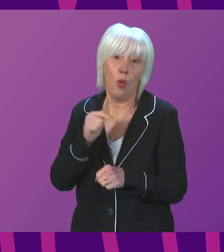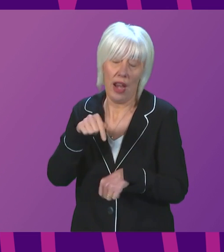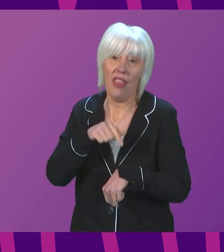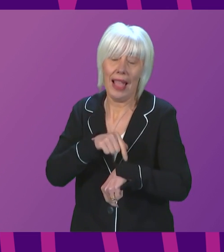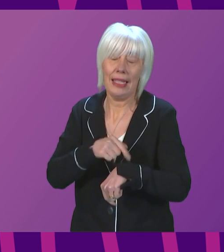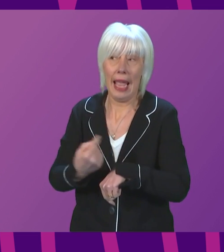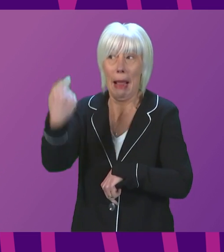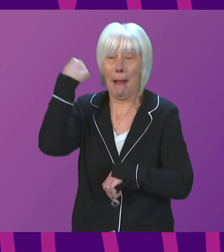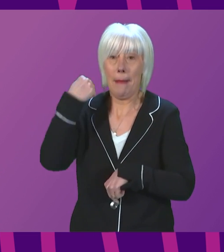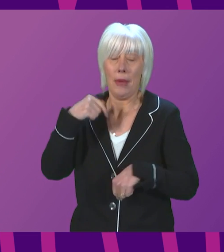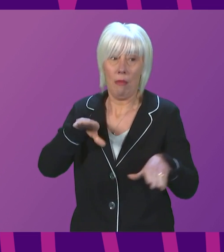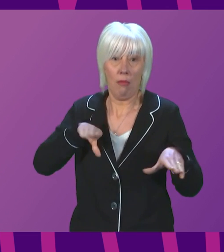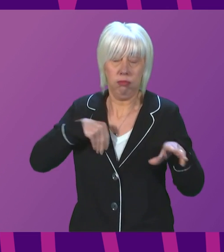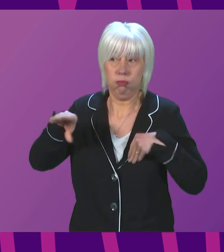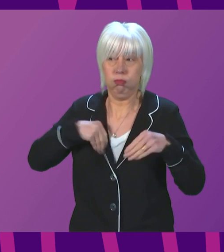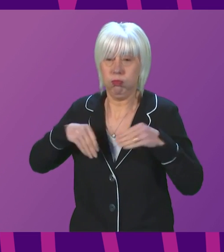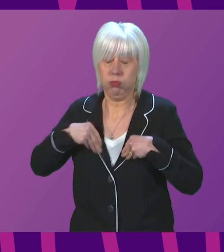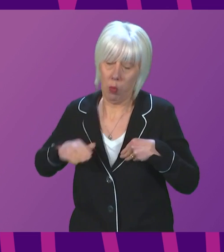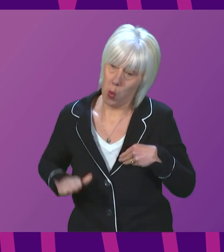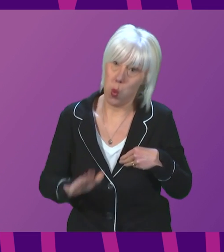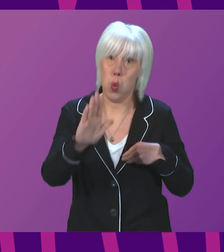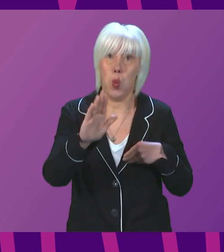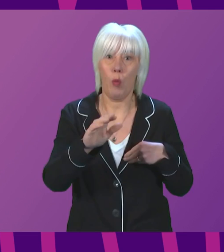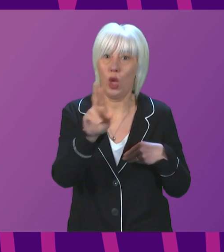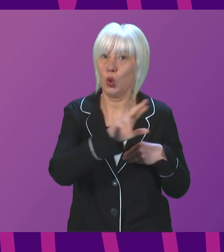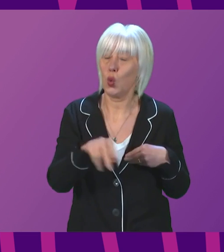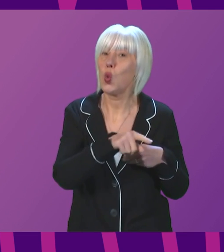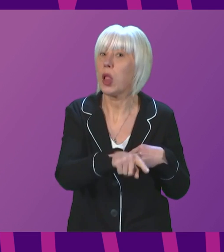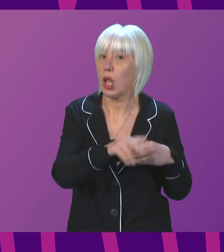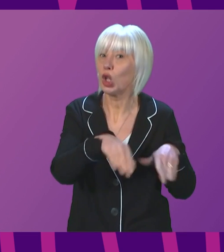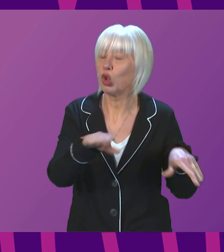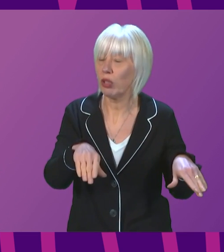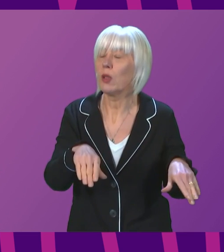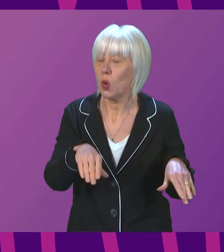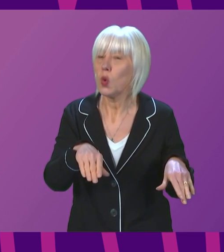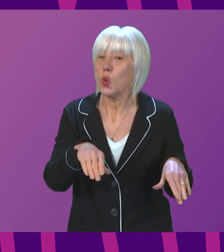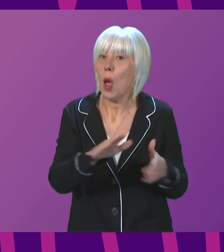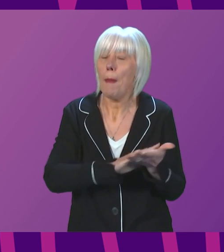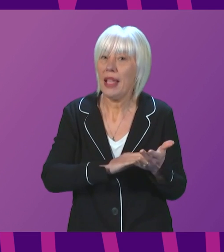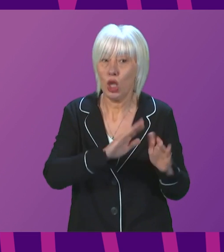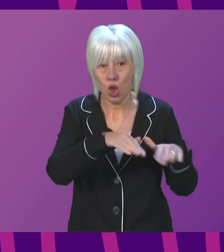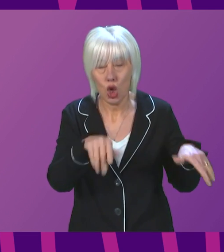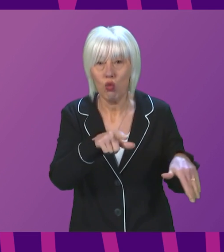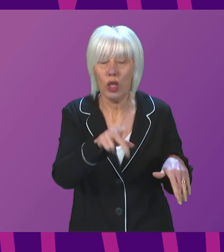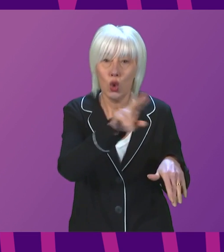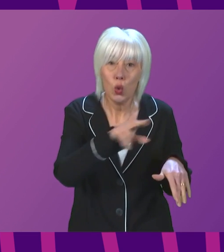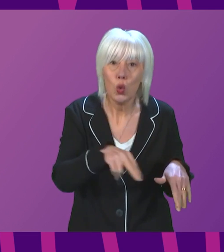rates among school-age children and put school-age children and those who work with them in schools